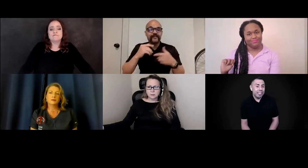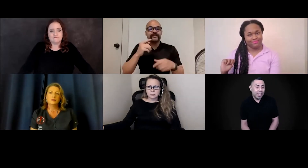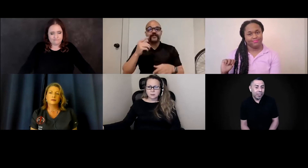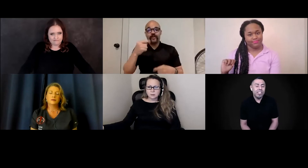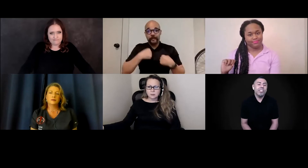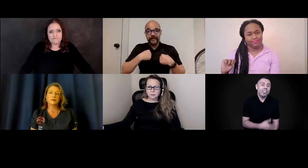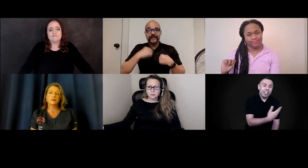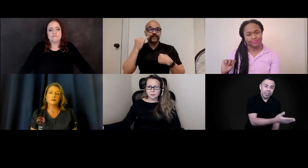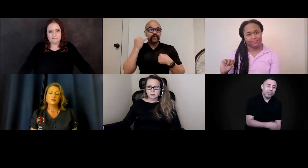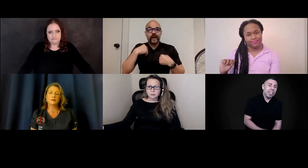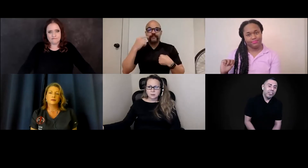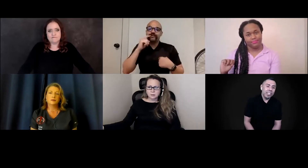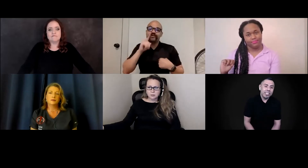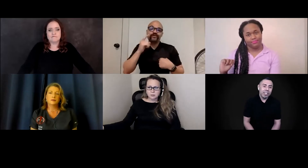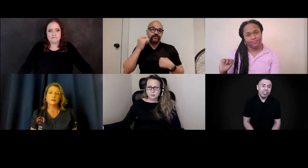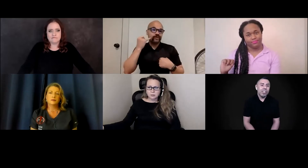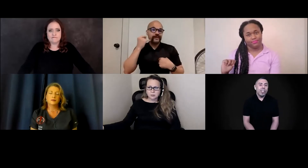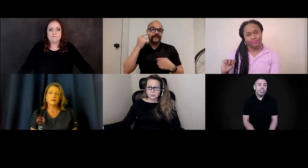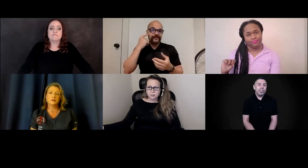There's Black ASL and there's standard ASL.